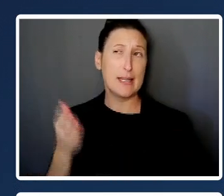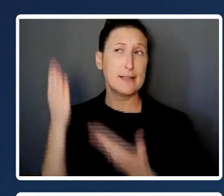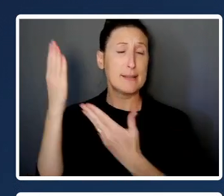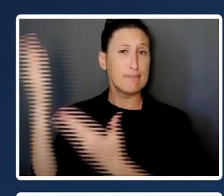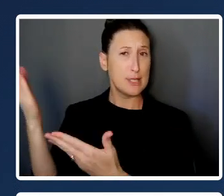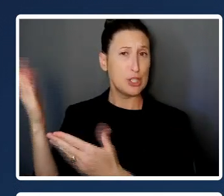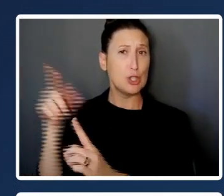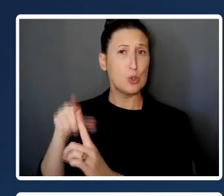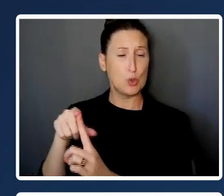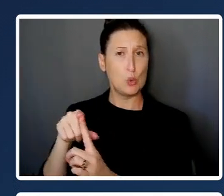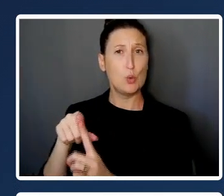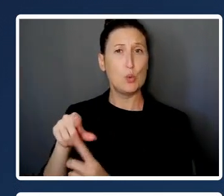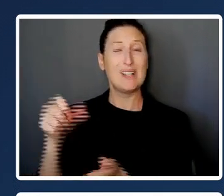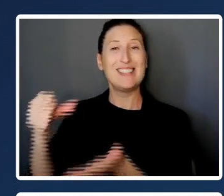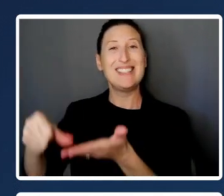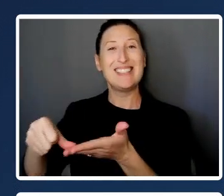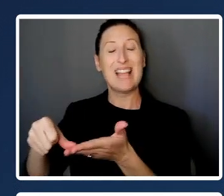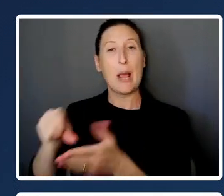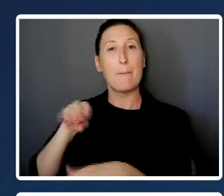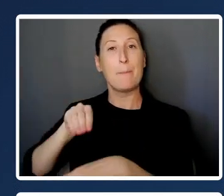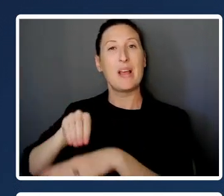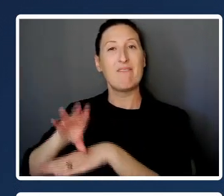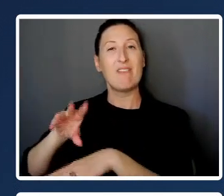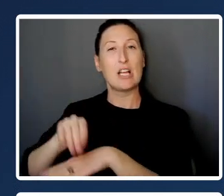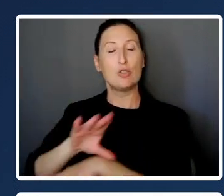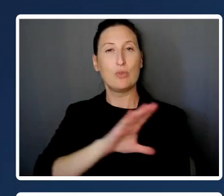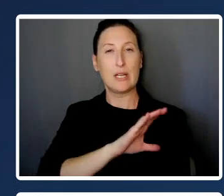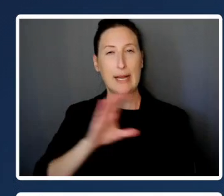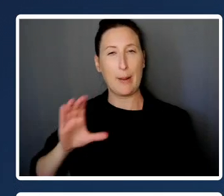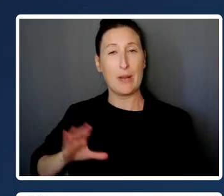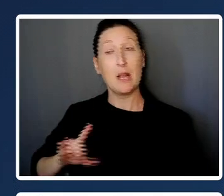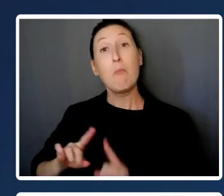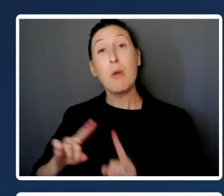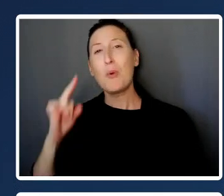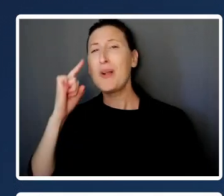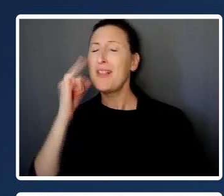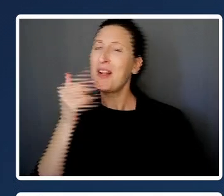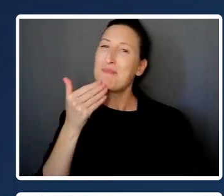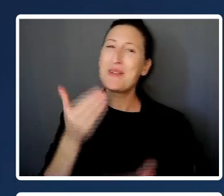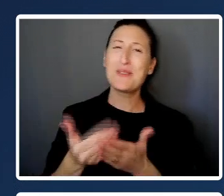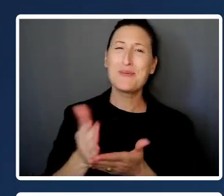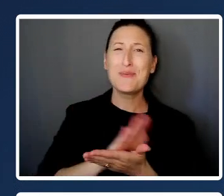but we thought it was really a nice way for the students to have a more visual representation of